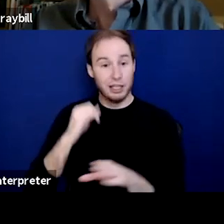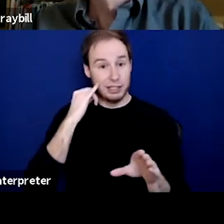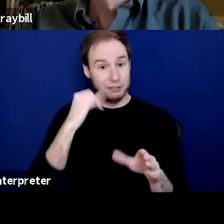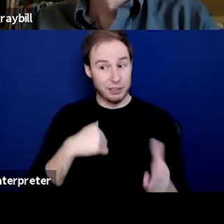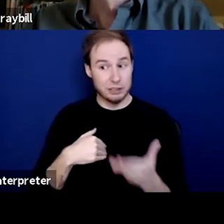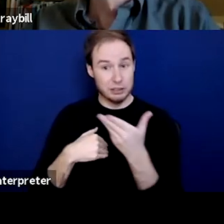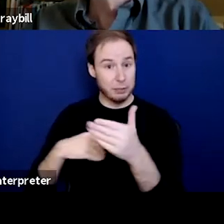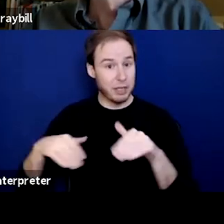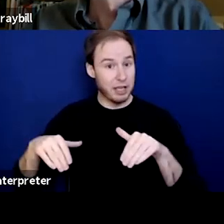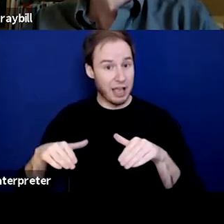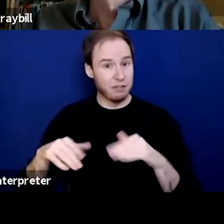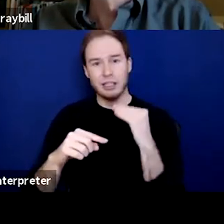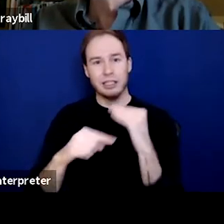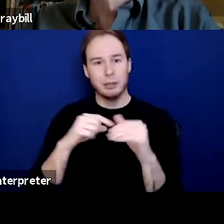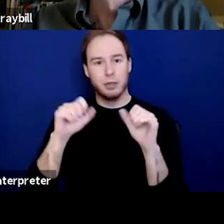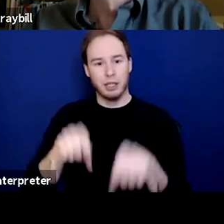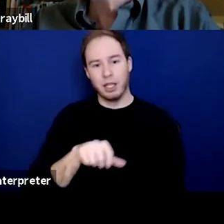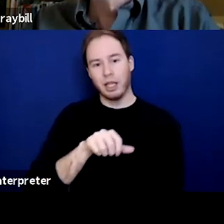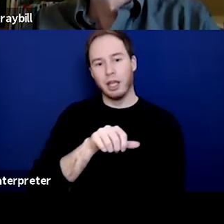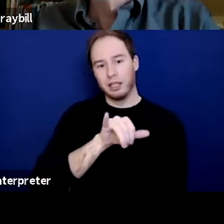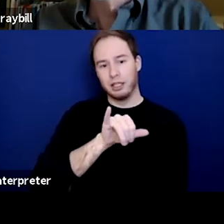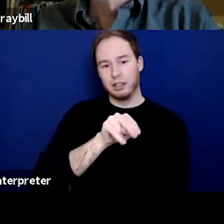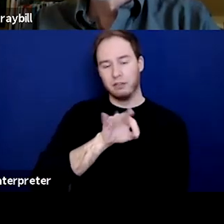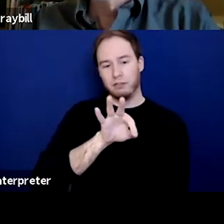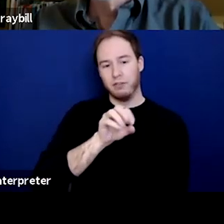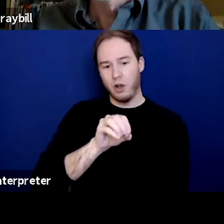email us at info@hhrctraining.org.